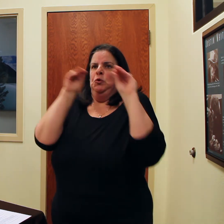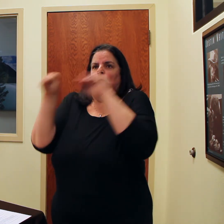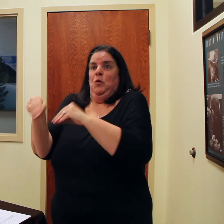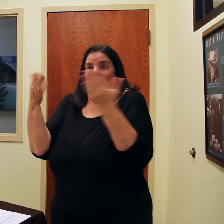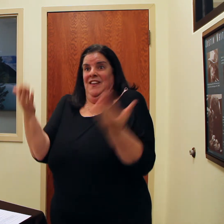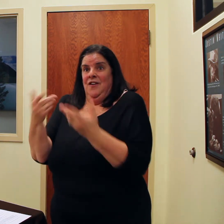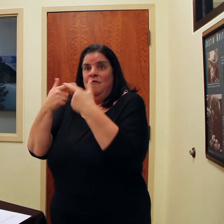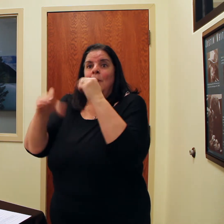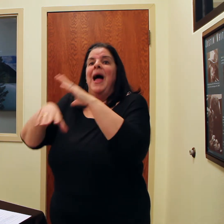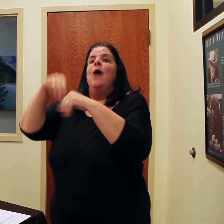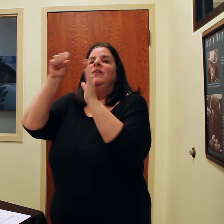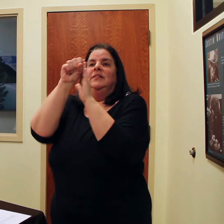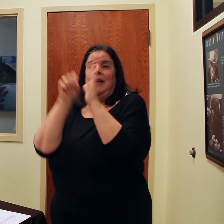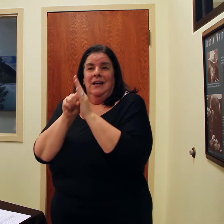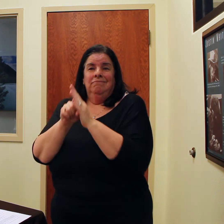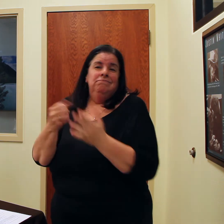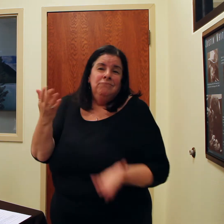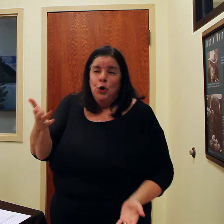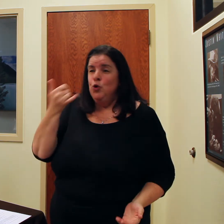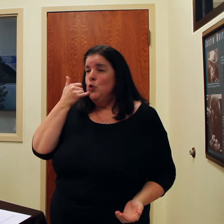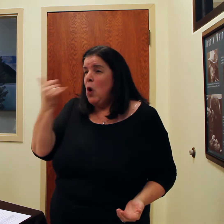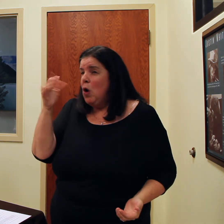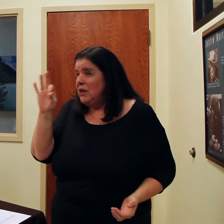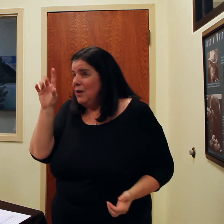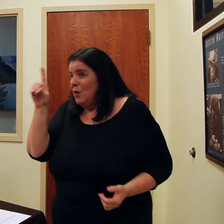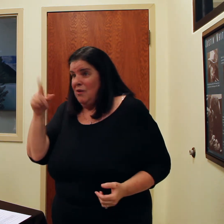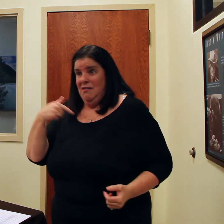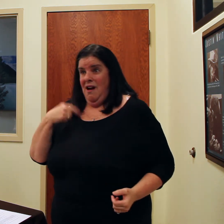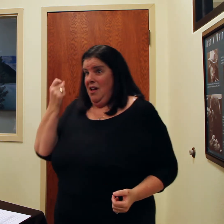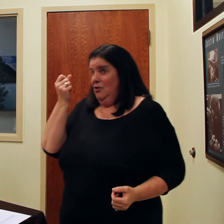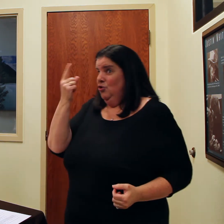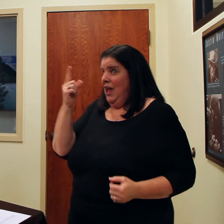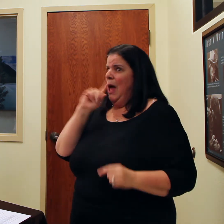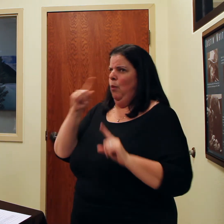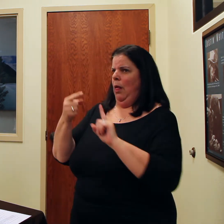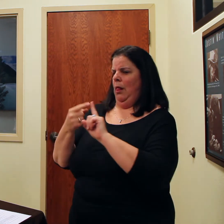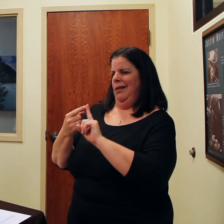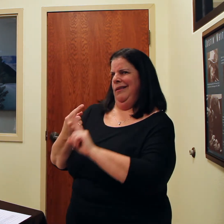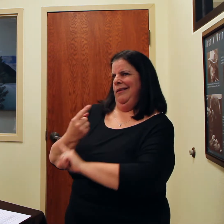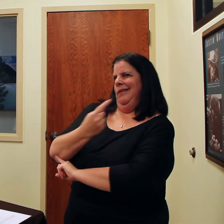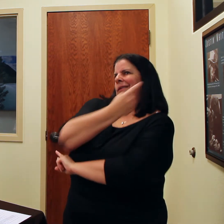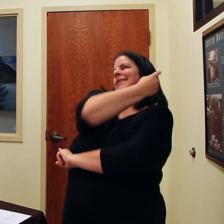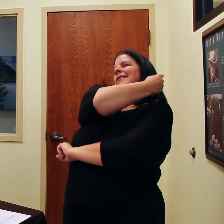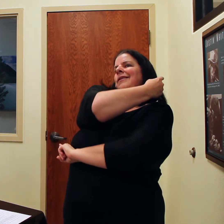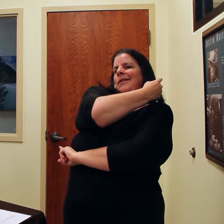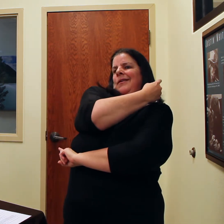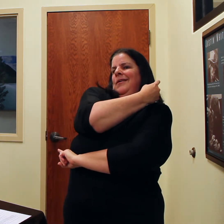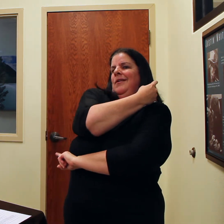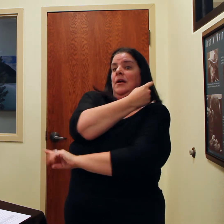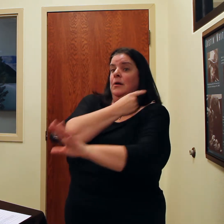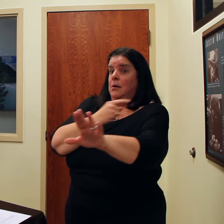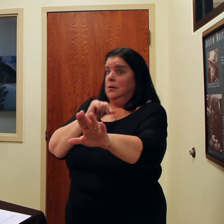and you were to call 911, as I understand it, a lot of times it will go back to, it no longer does that?